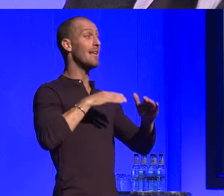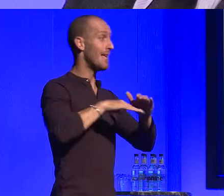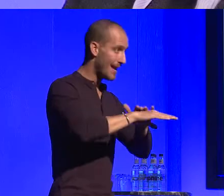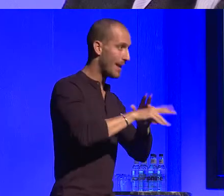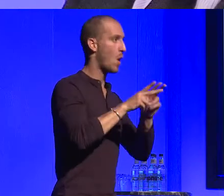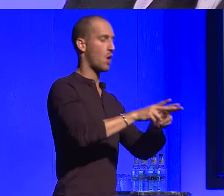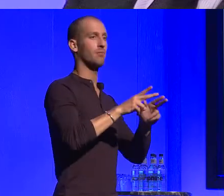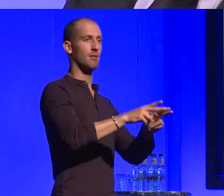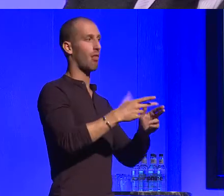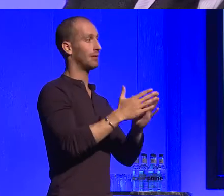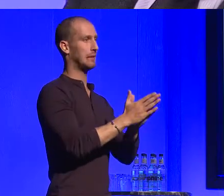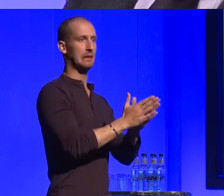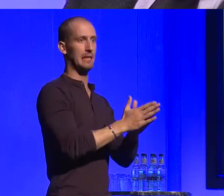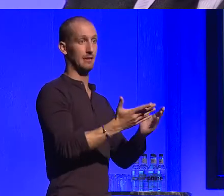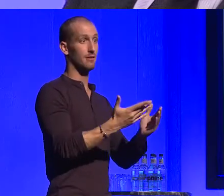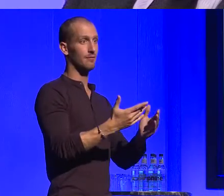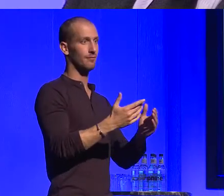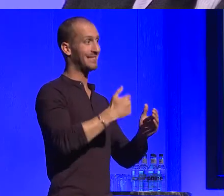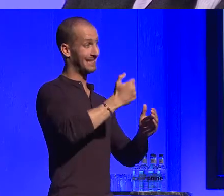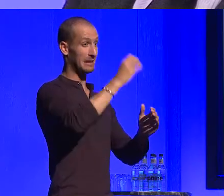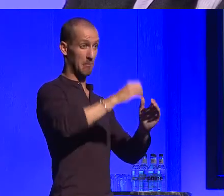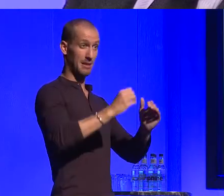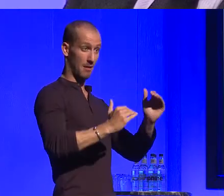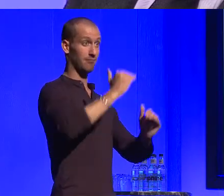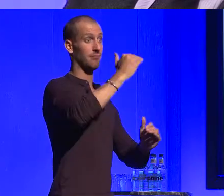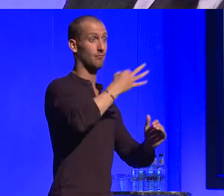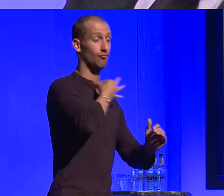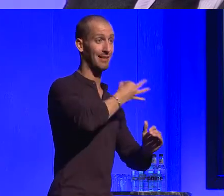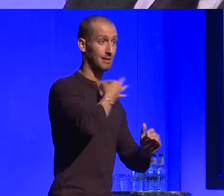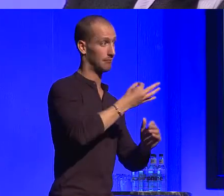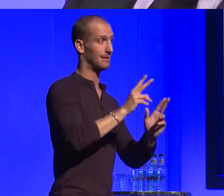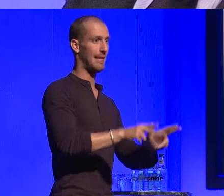That is colossal, huge, and unacceptable, and that is without thinking about the distress